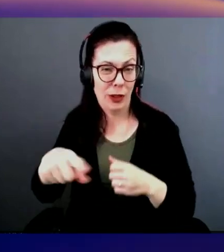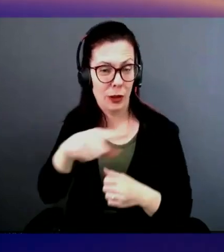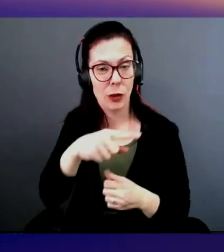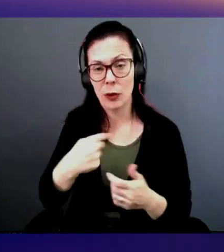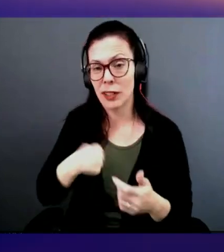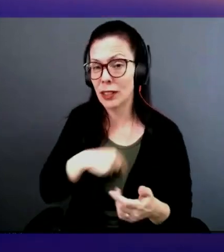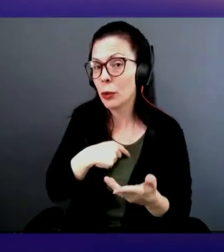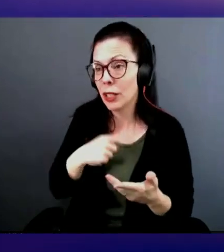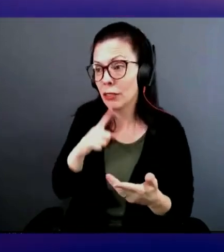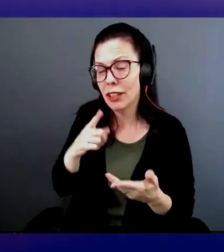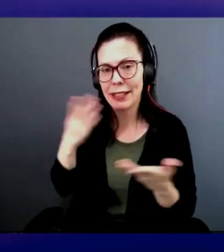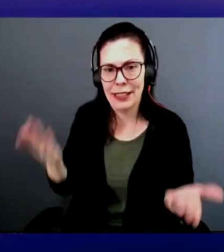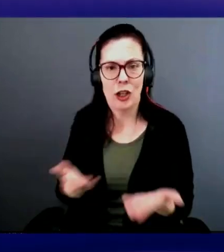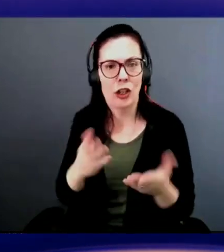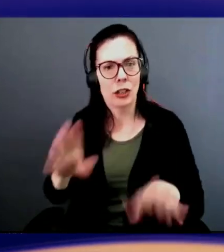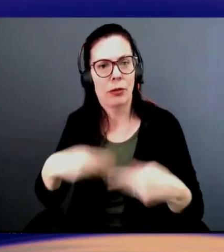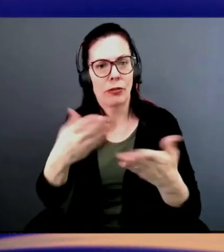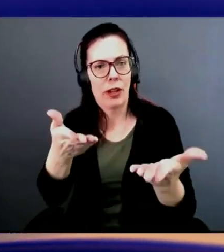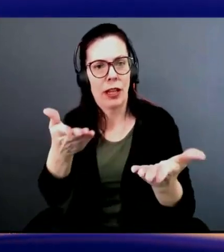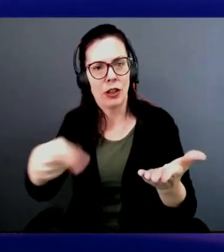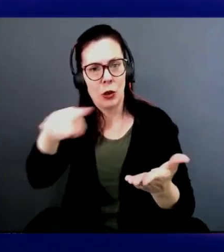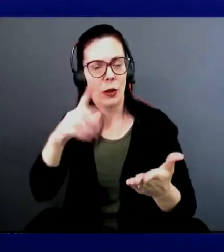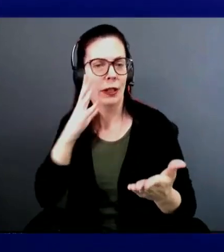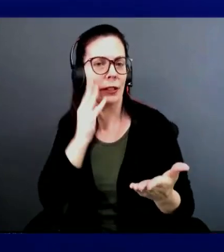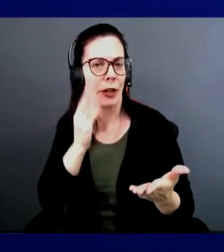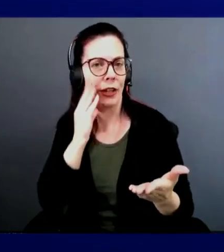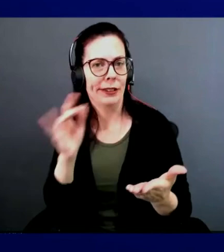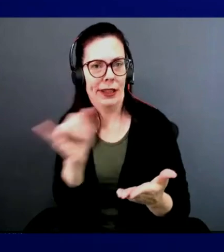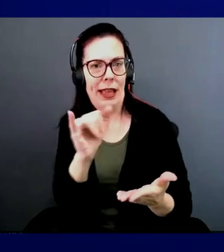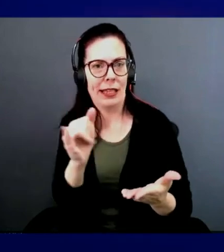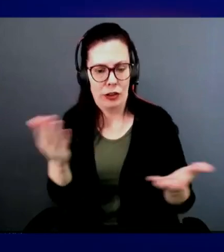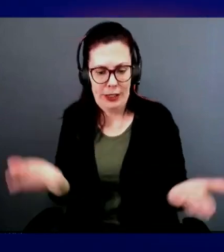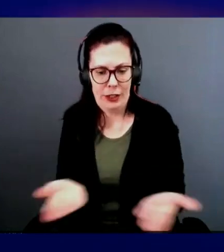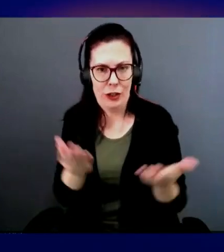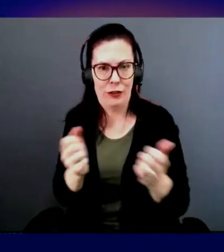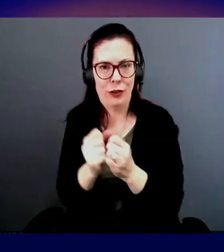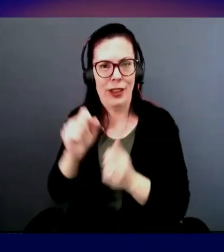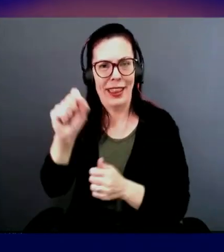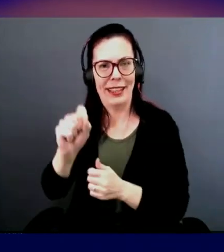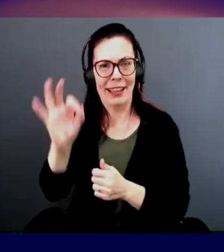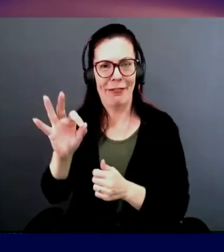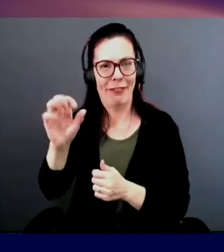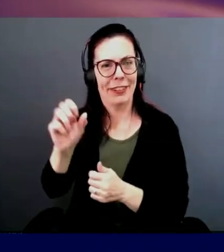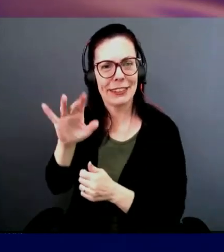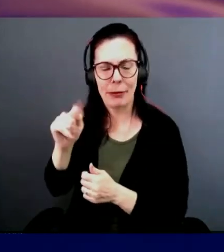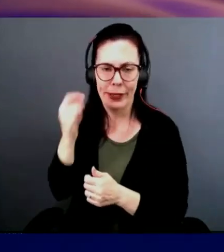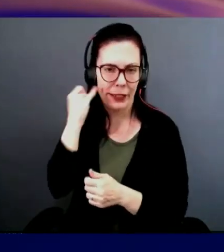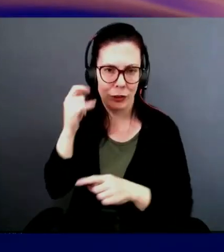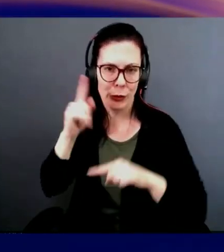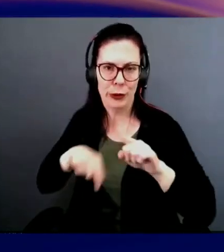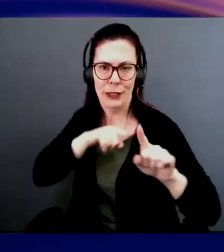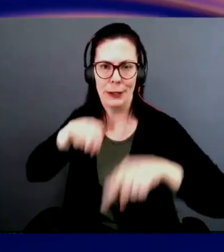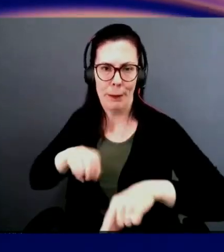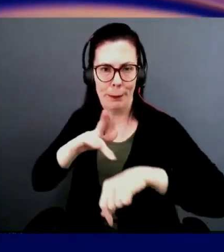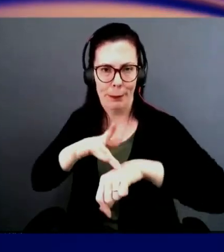to provide you with the experience of being here at the SF summit for anybody that wasn't able to join. Cause it's actually pretty nice.